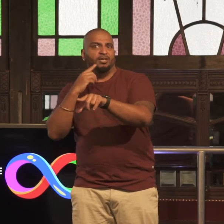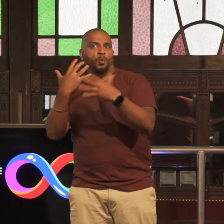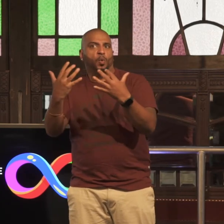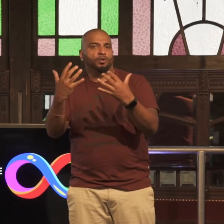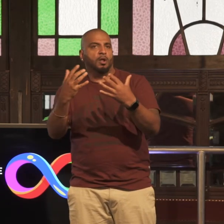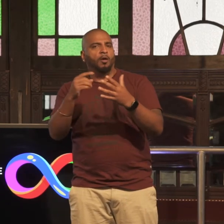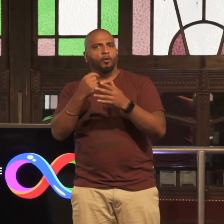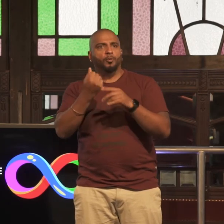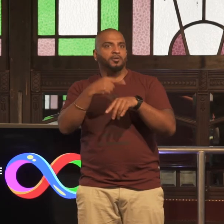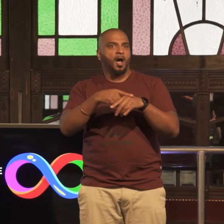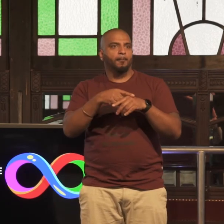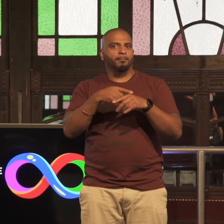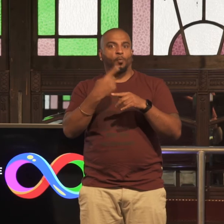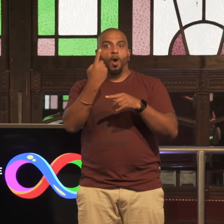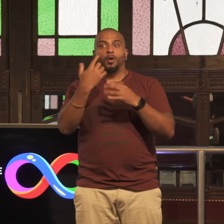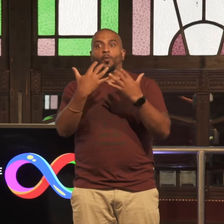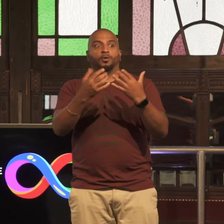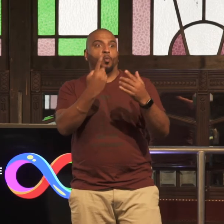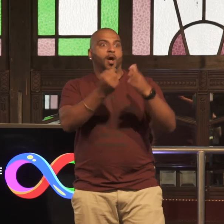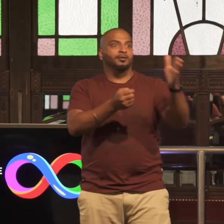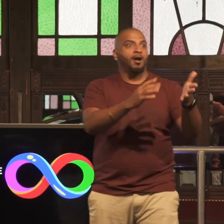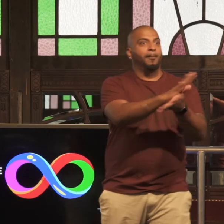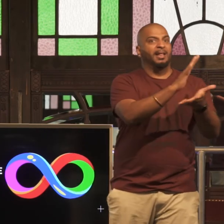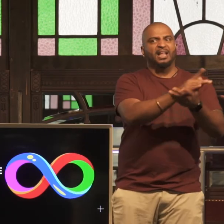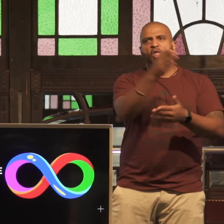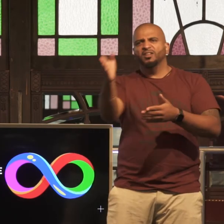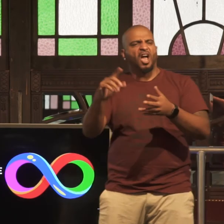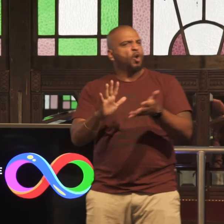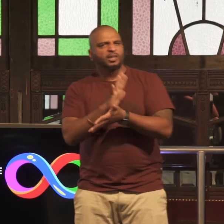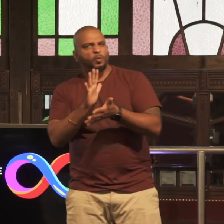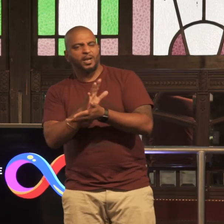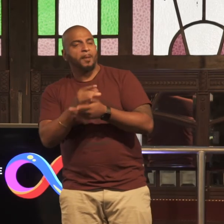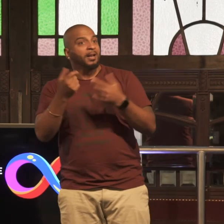We've had a real eclectic mix of hearing and deaf audiences,